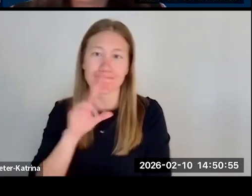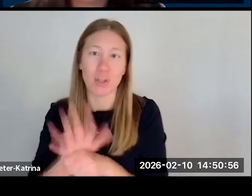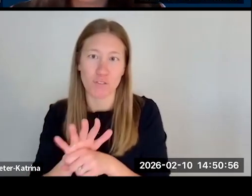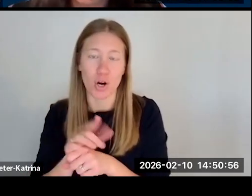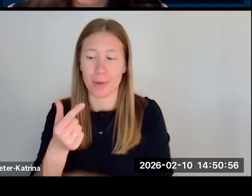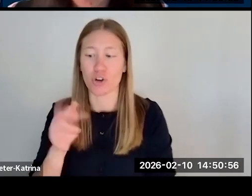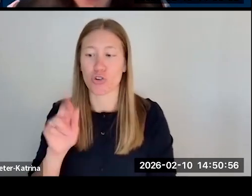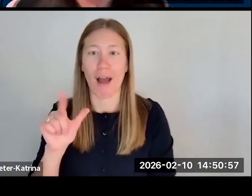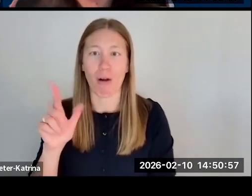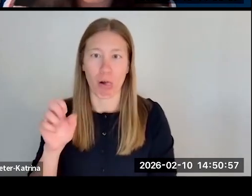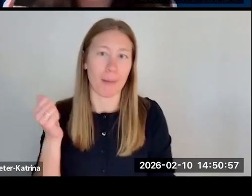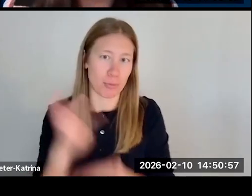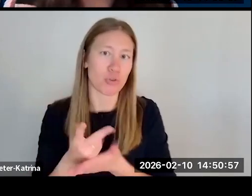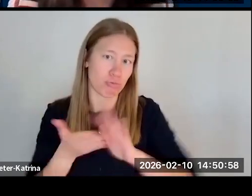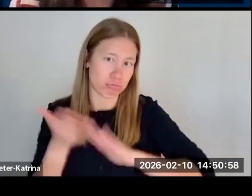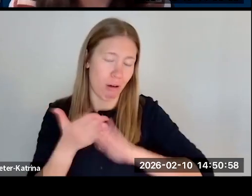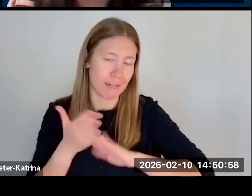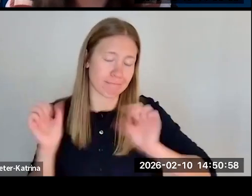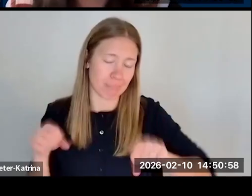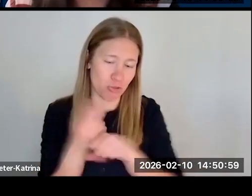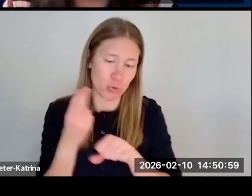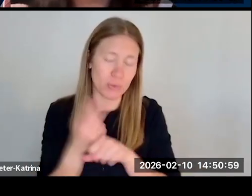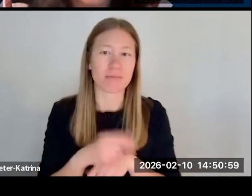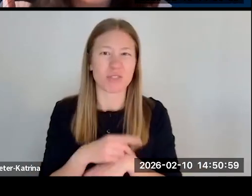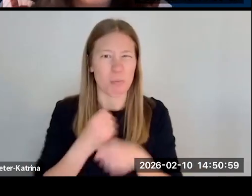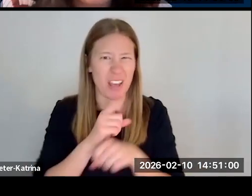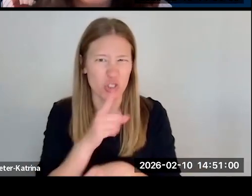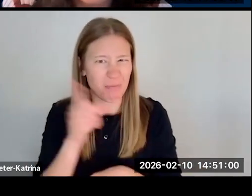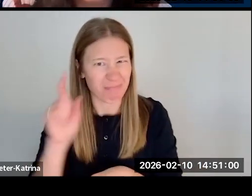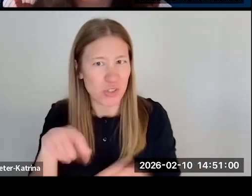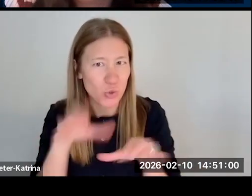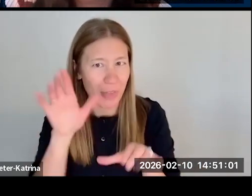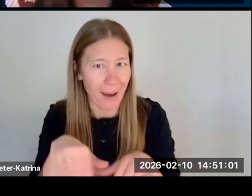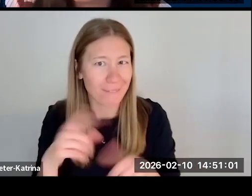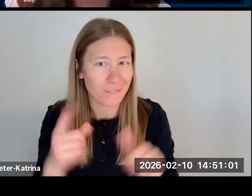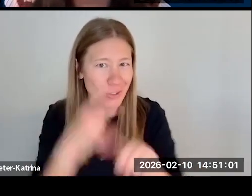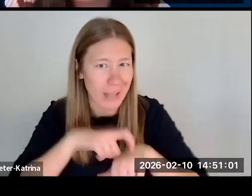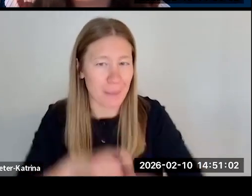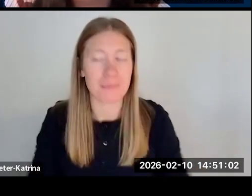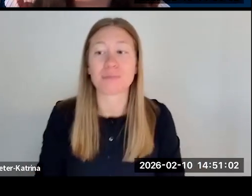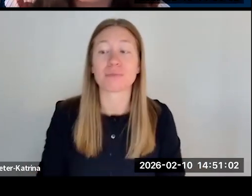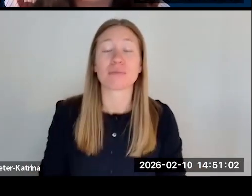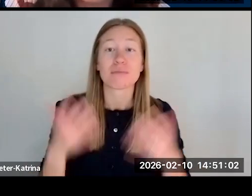So just make sure you do that. Once it starts running, the Grackle pain shows up on the right hand side